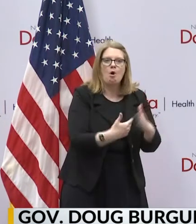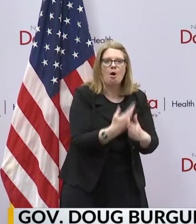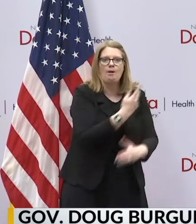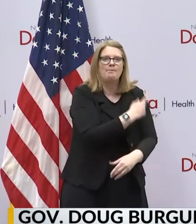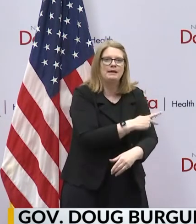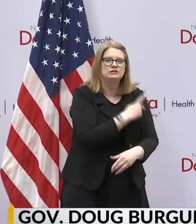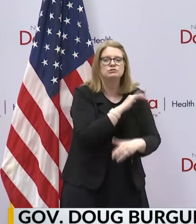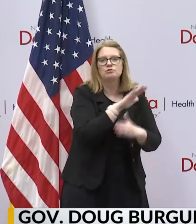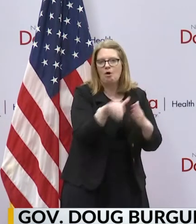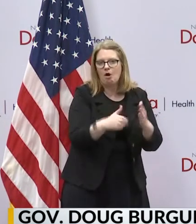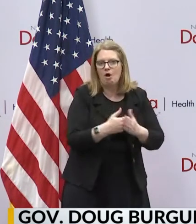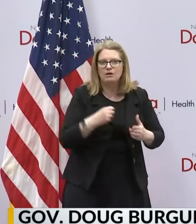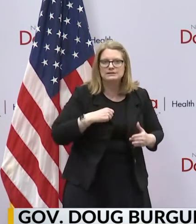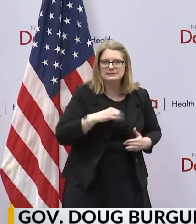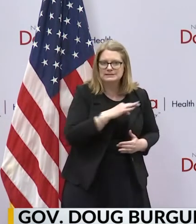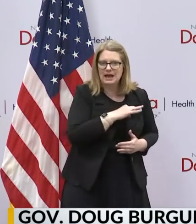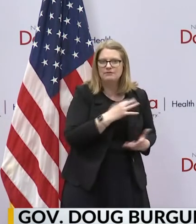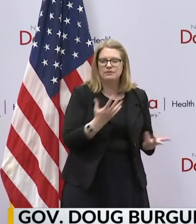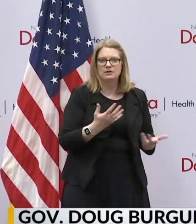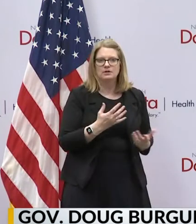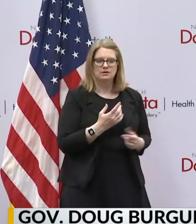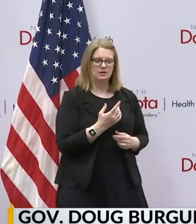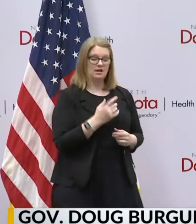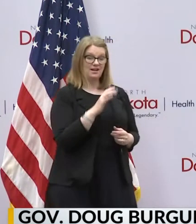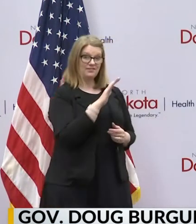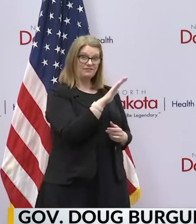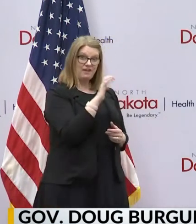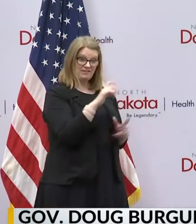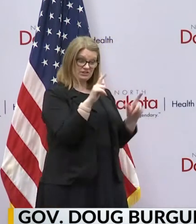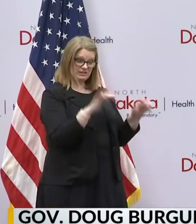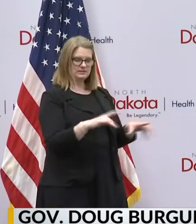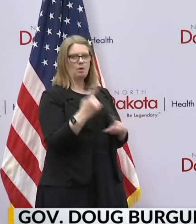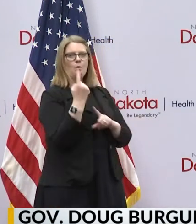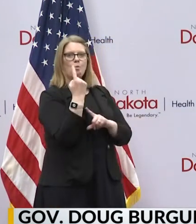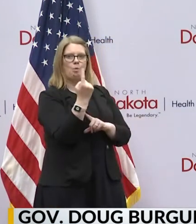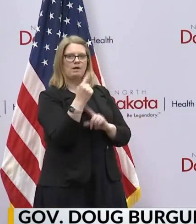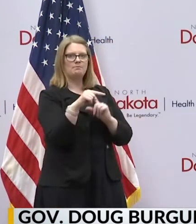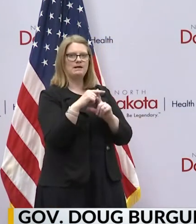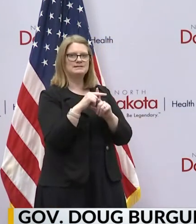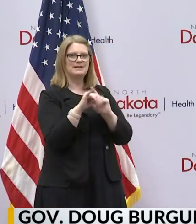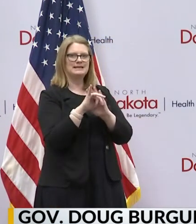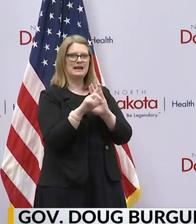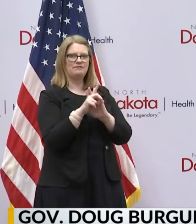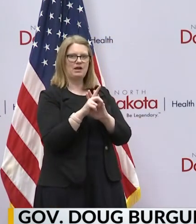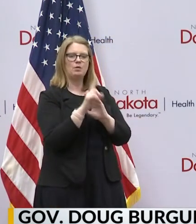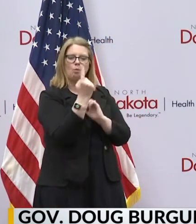TWO-DAY COVID-19 TESTING EVENT THAT COVERED ALL PATIENTS AND ALL TEAM MEMBERS ACROSS THOSE 500, ONLY ONE POSITIVE WAS IDENTIFIED.